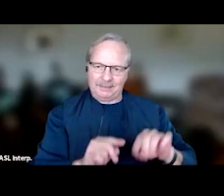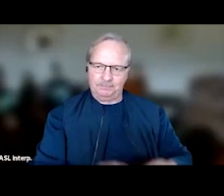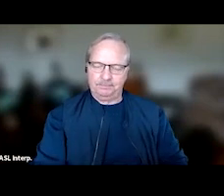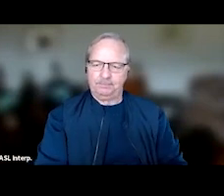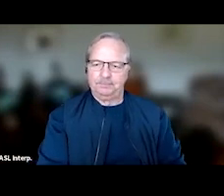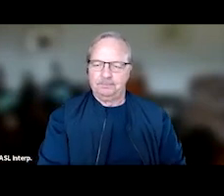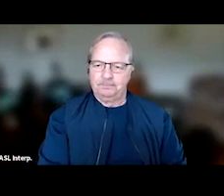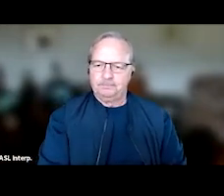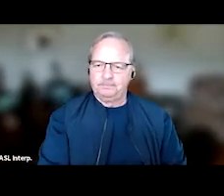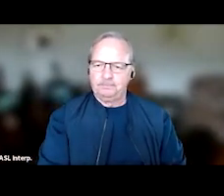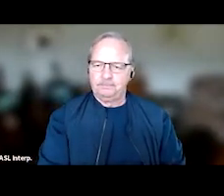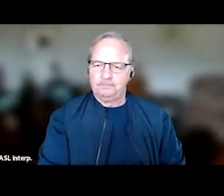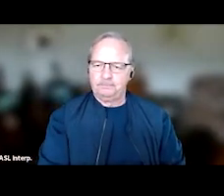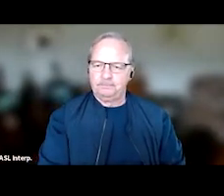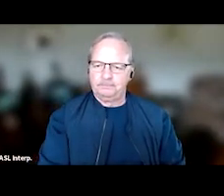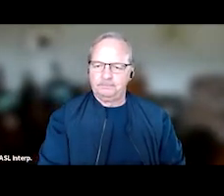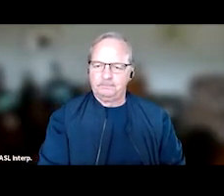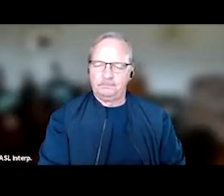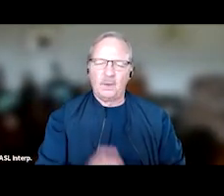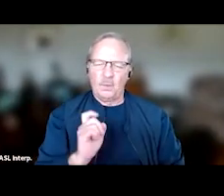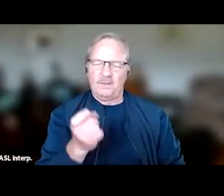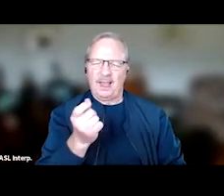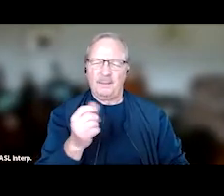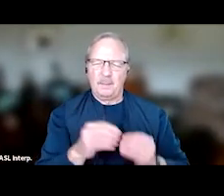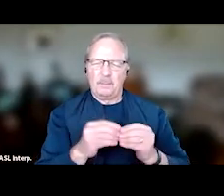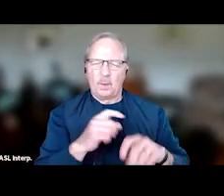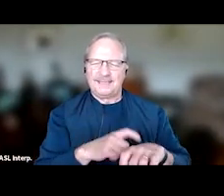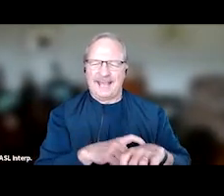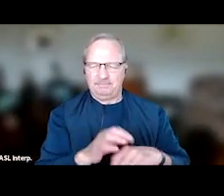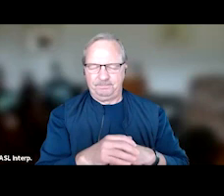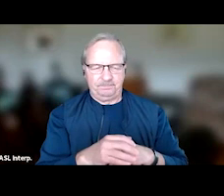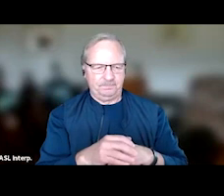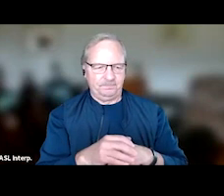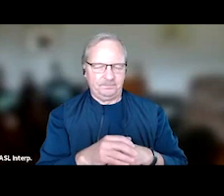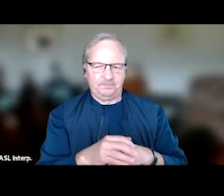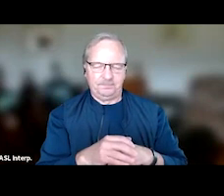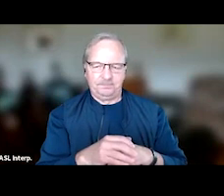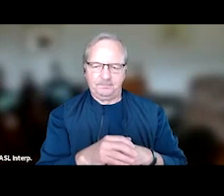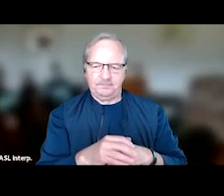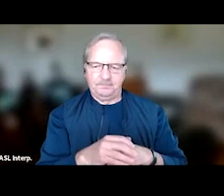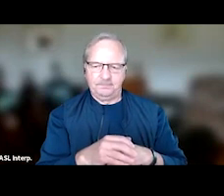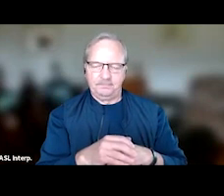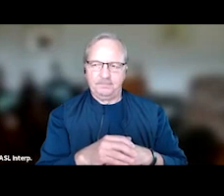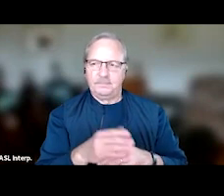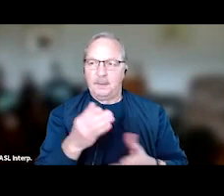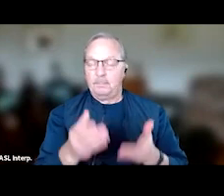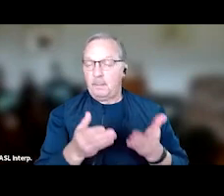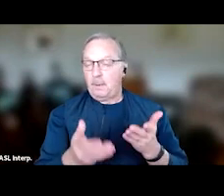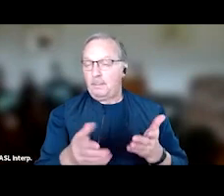Okay, we'll give it just a little bit more time. I know this is kind of a big question, so people probably took a little a moment to think about it.